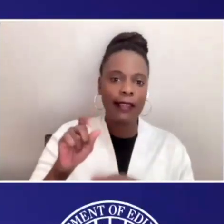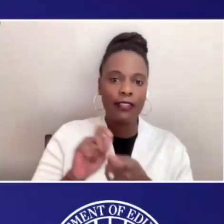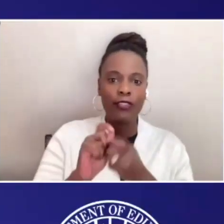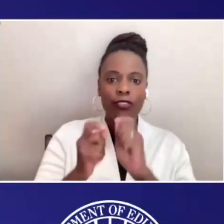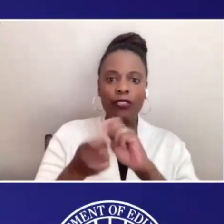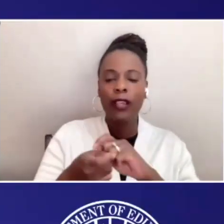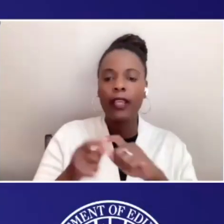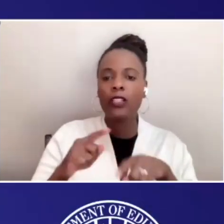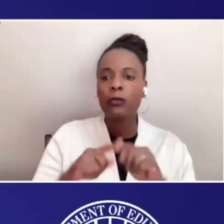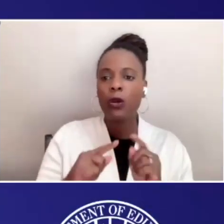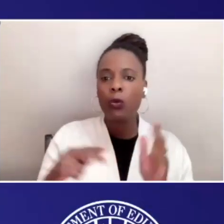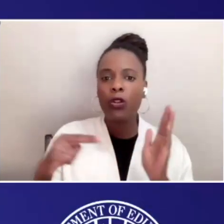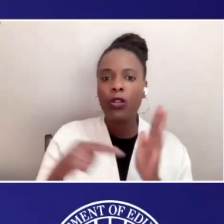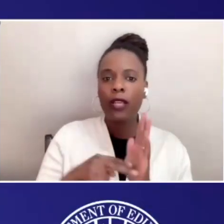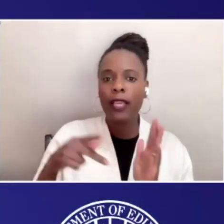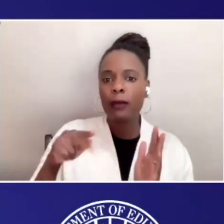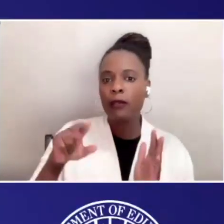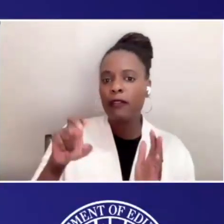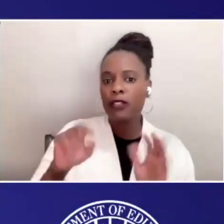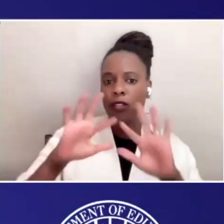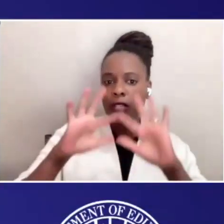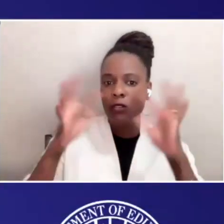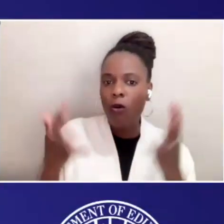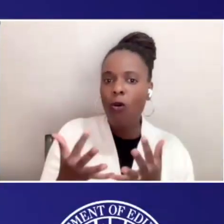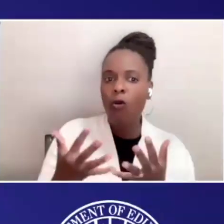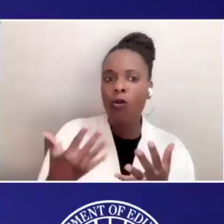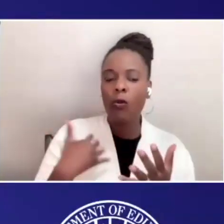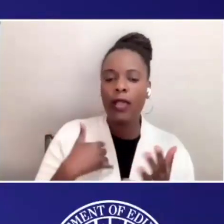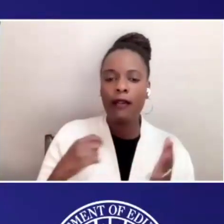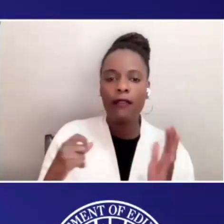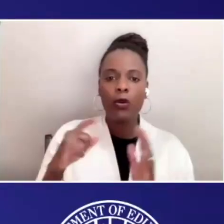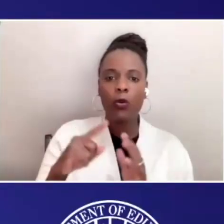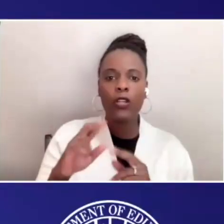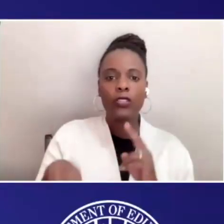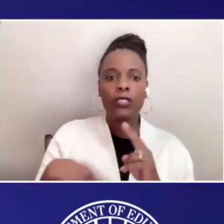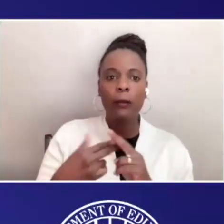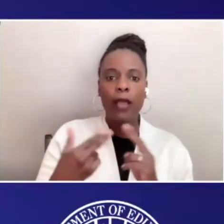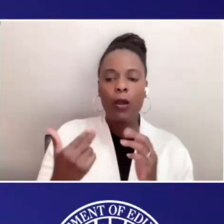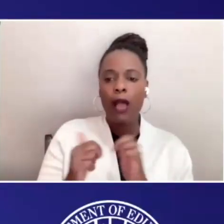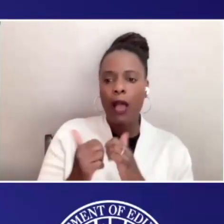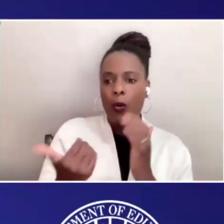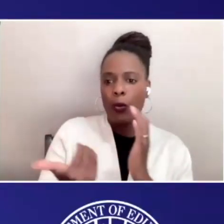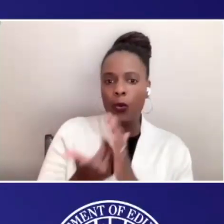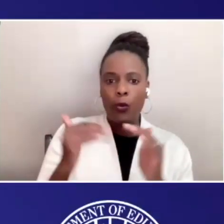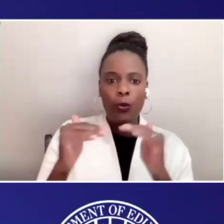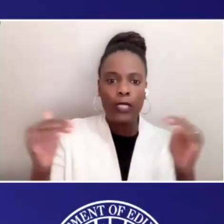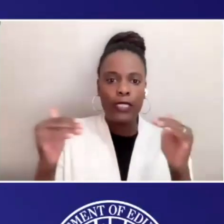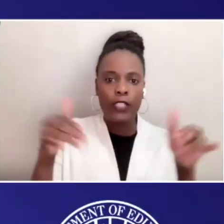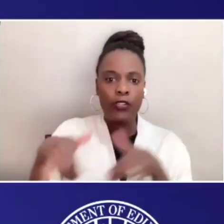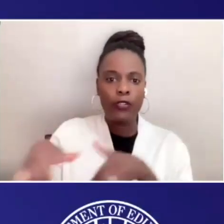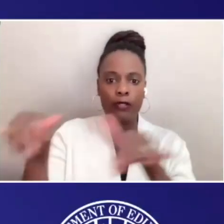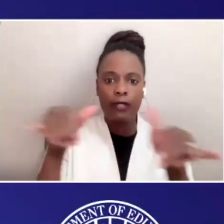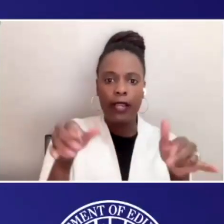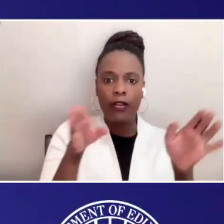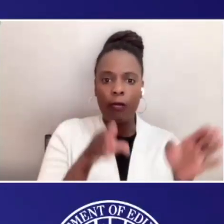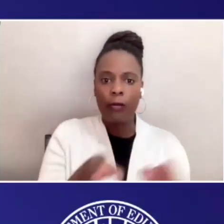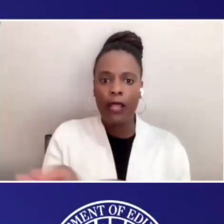provision as a whole. And so we have a question regarding the new how the new Tiered Standard Plan interplays with that section.